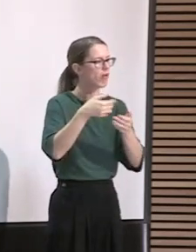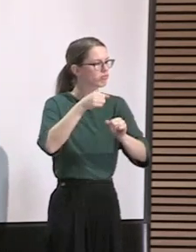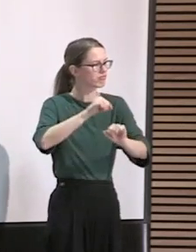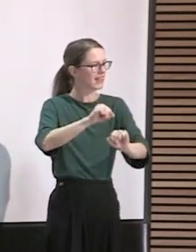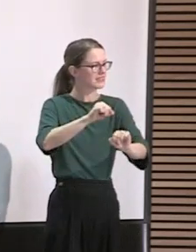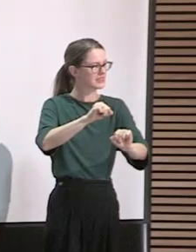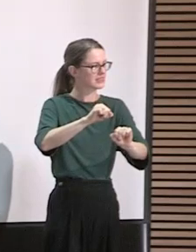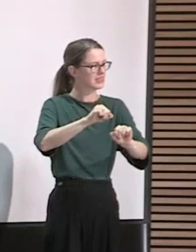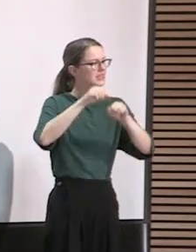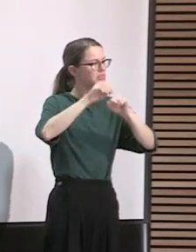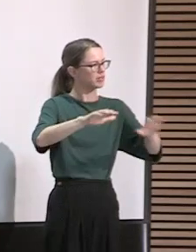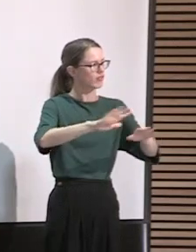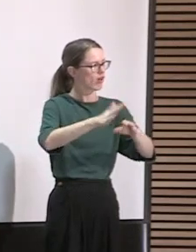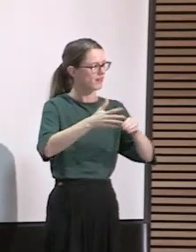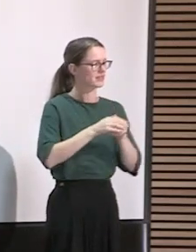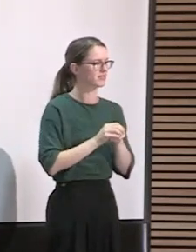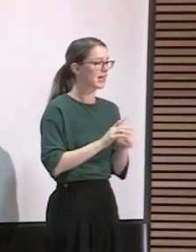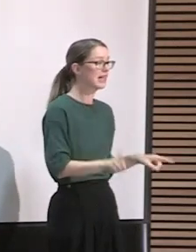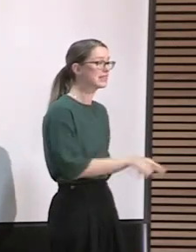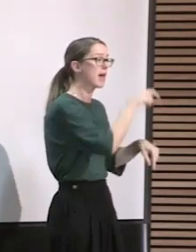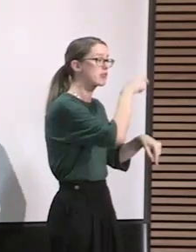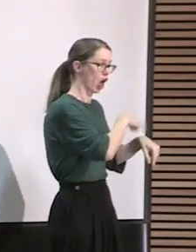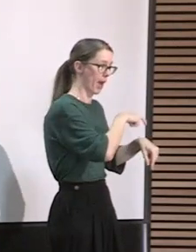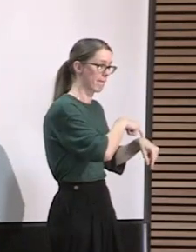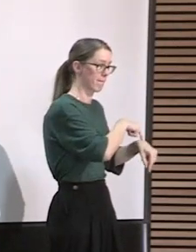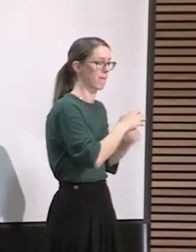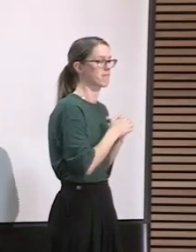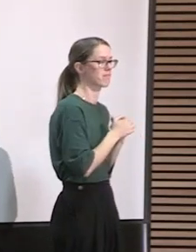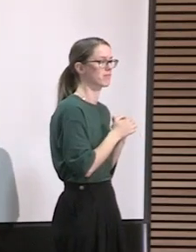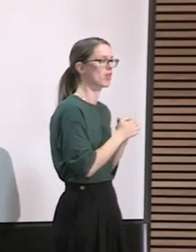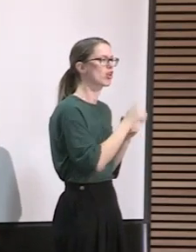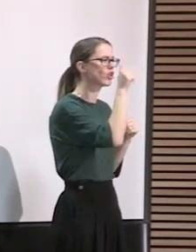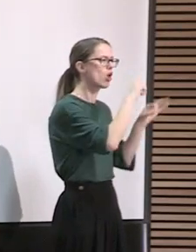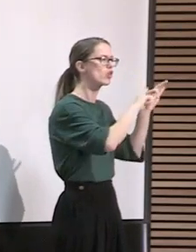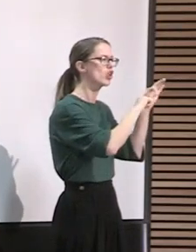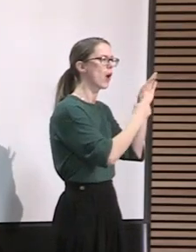prevention strategy as we continue to learn and adapt.